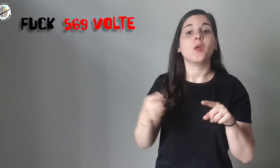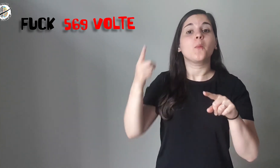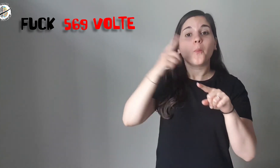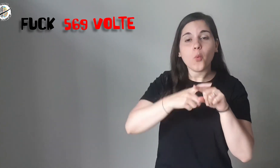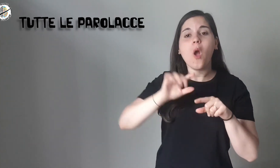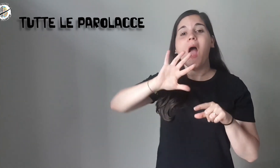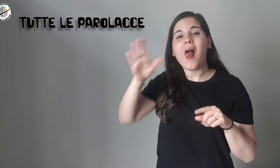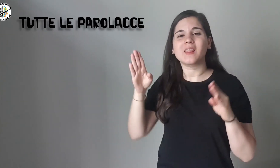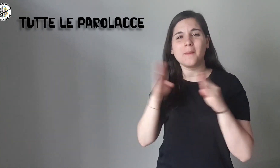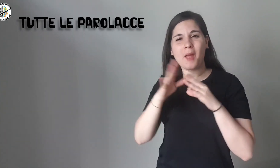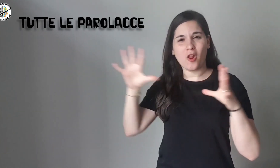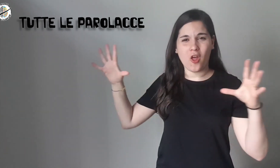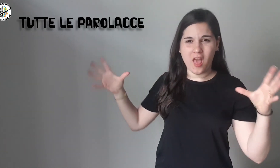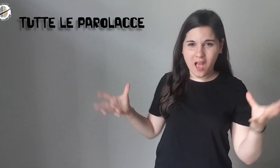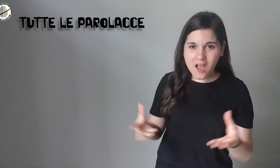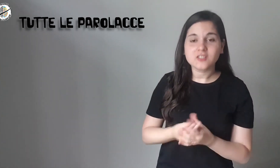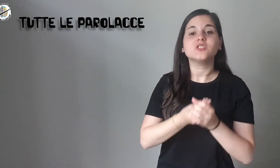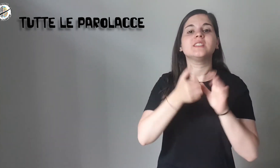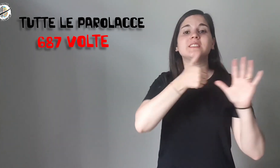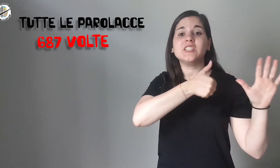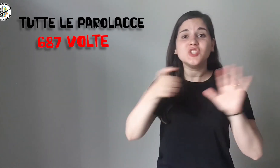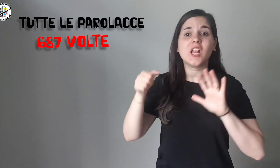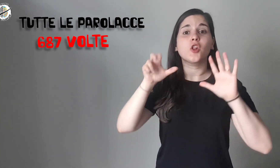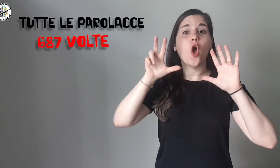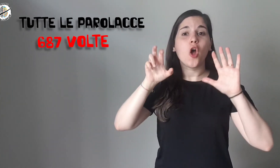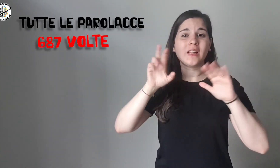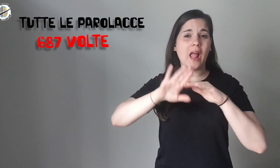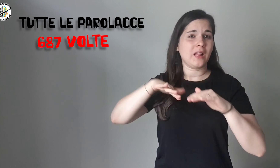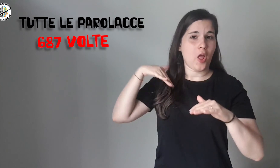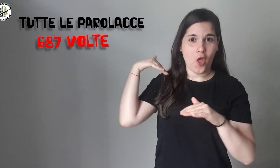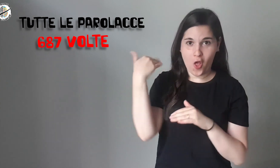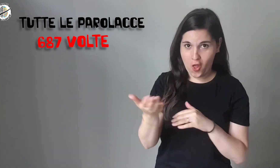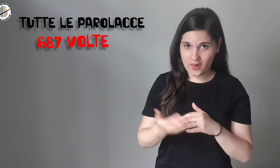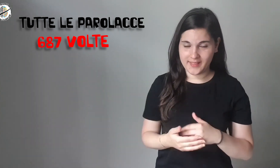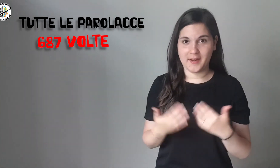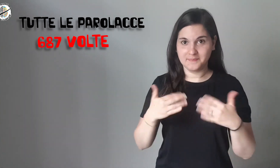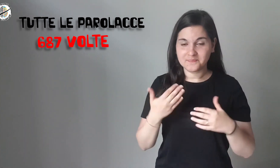in all the swear words said are over 680.